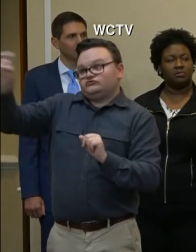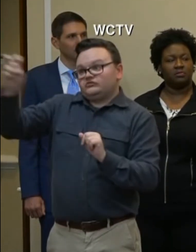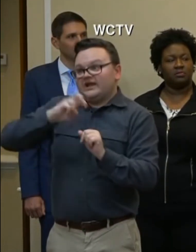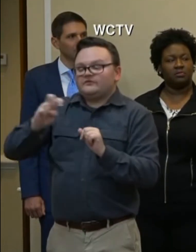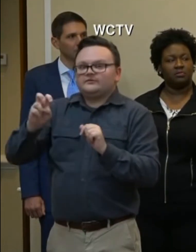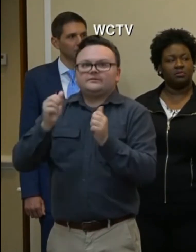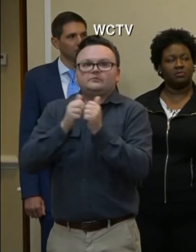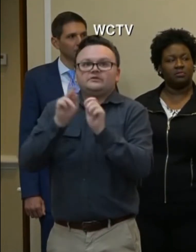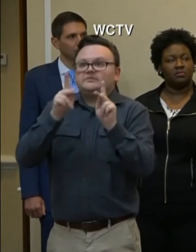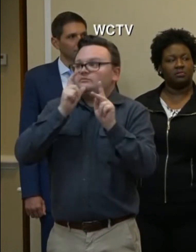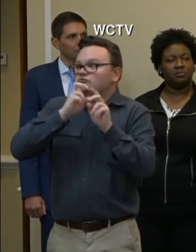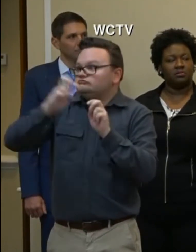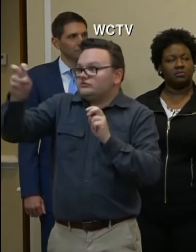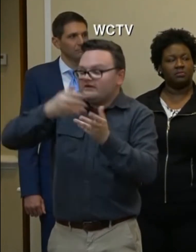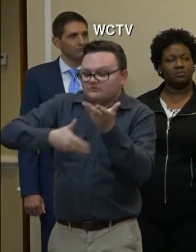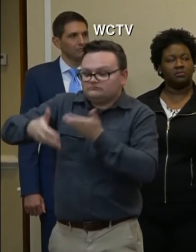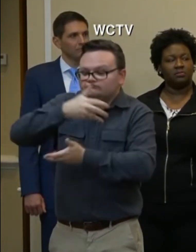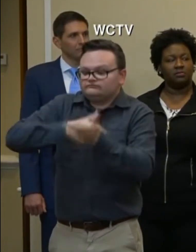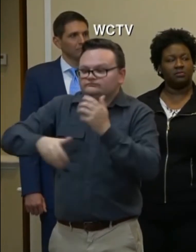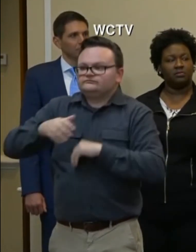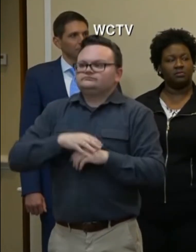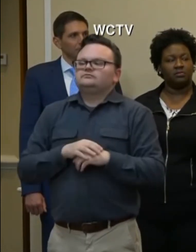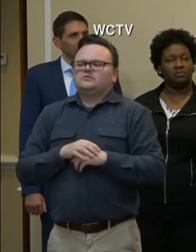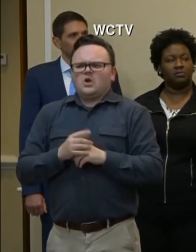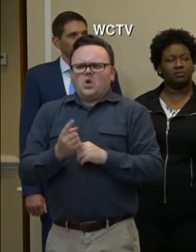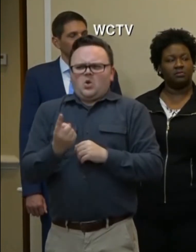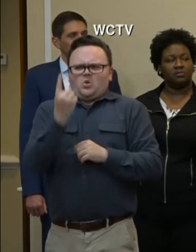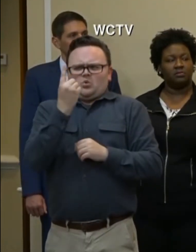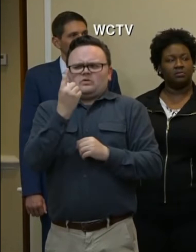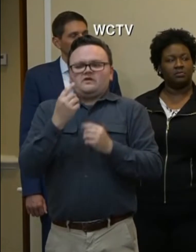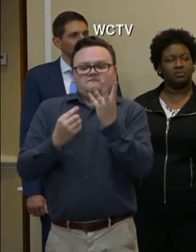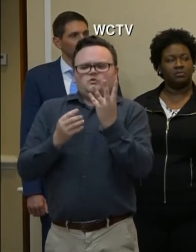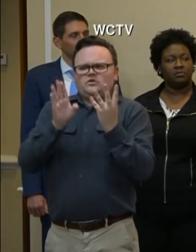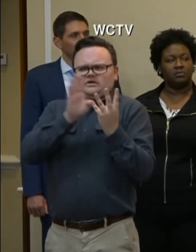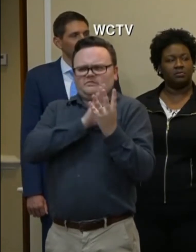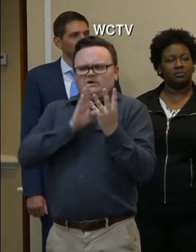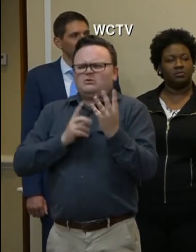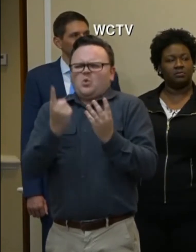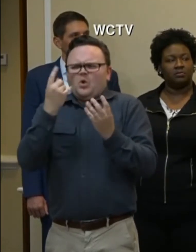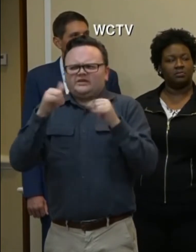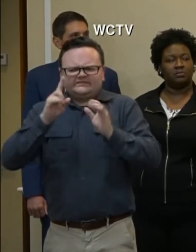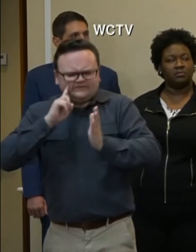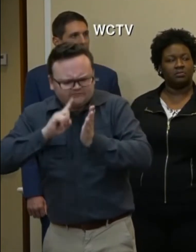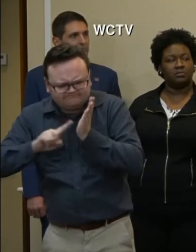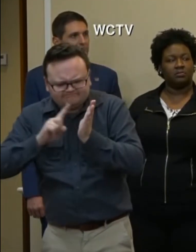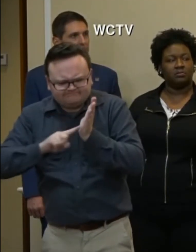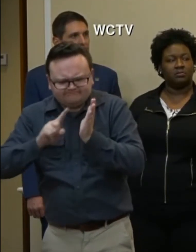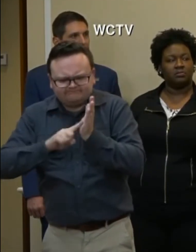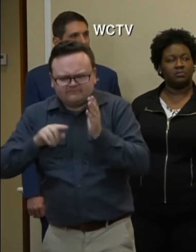in Broward or is the one they're still doing the investigation on but then there was also another individual who initially had not travelled but then